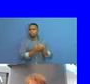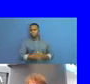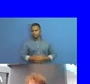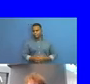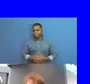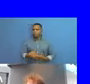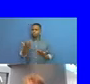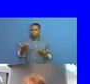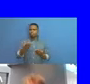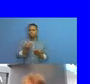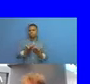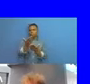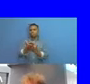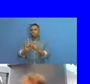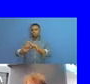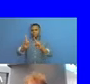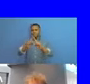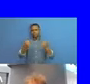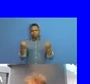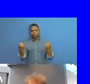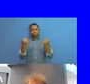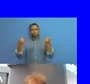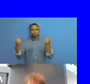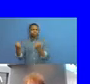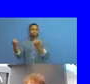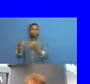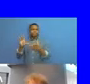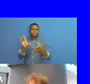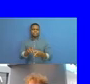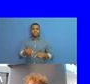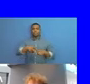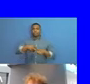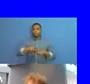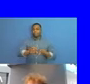that you will encounter along the way, individually, but also within your project.